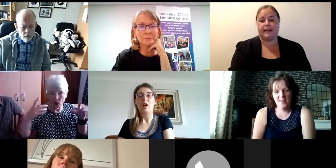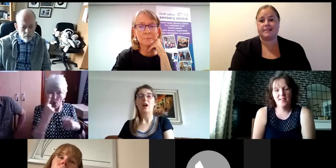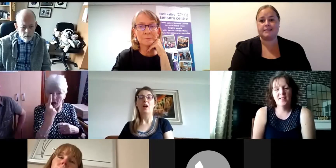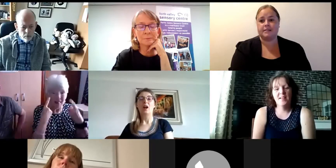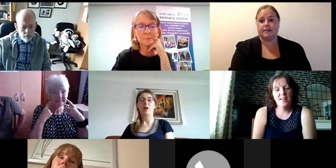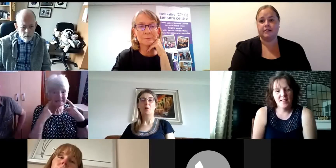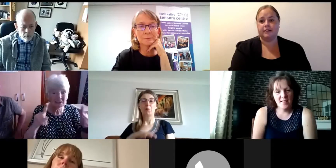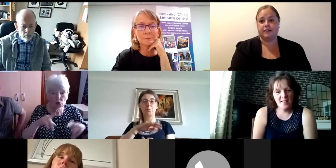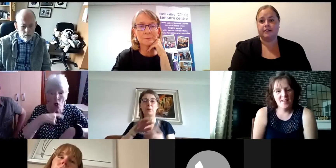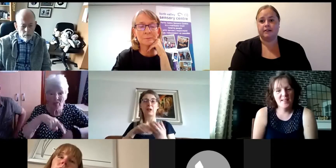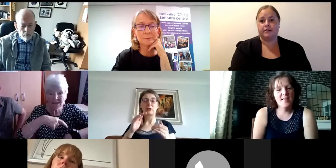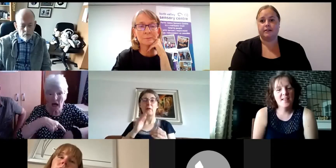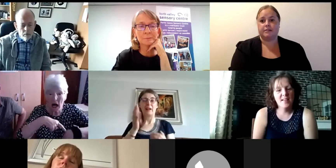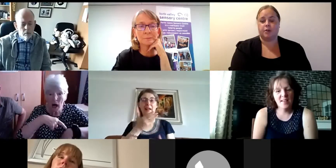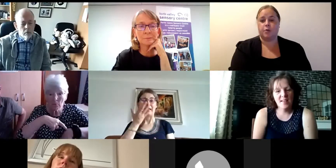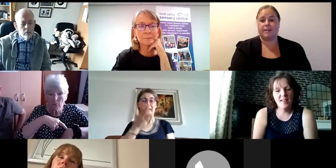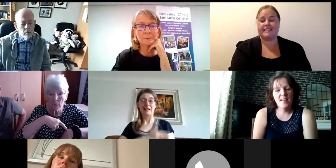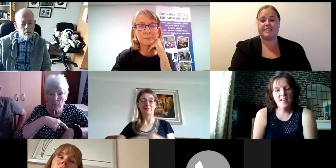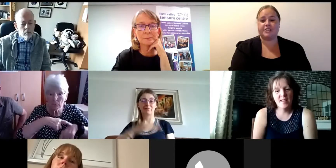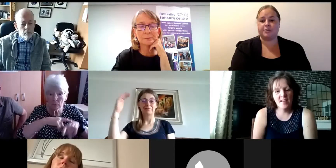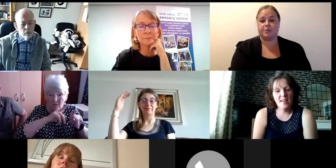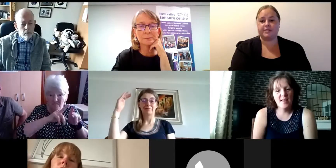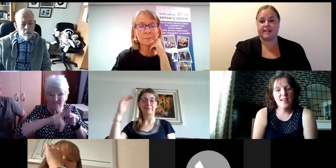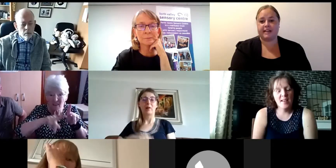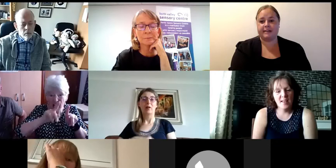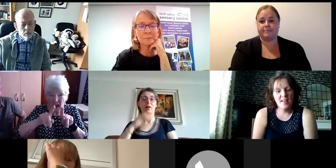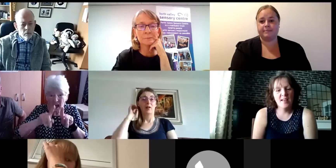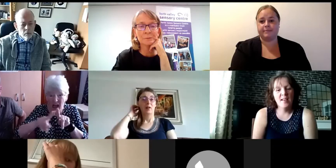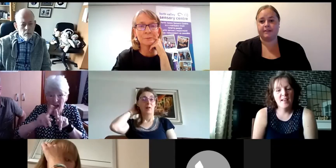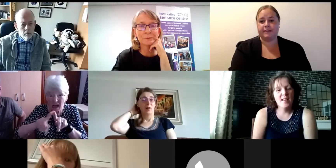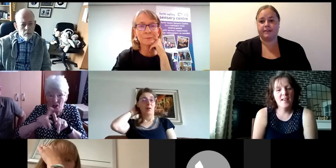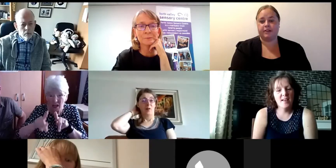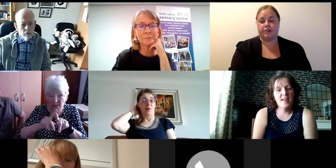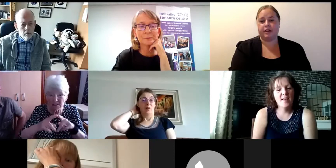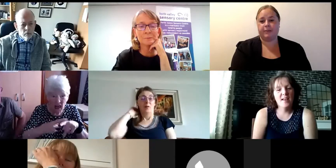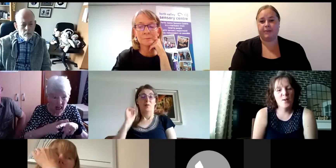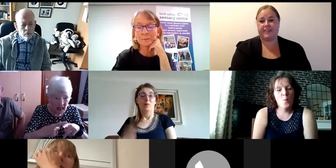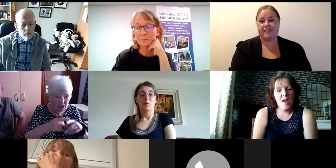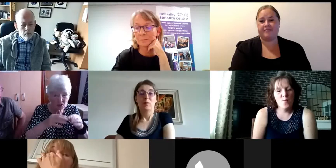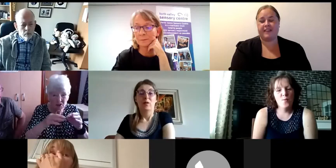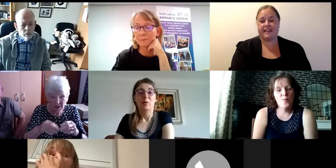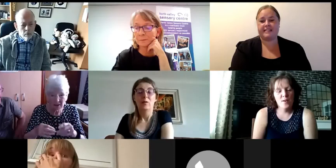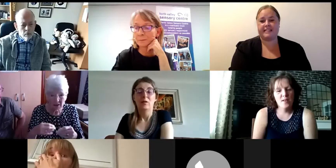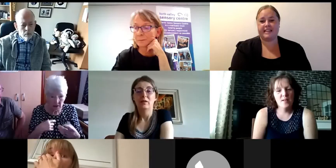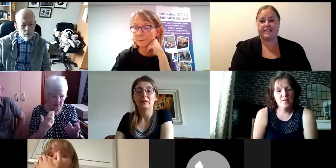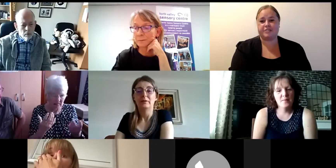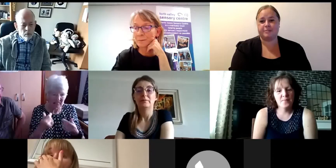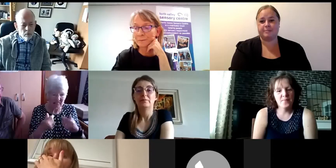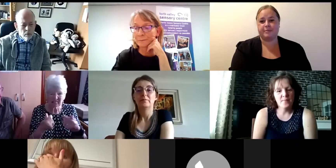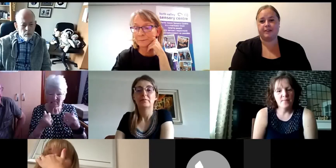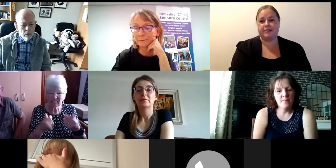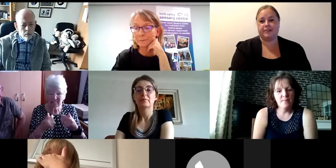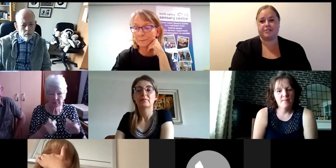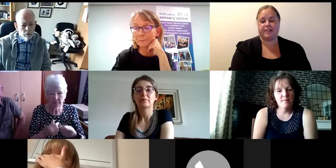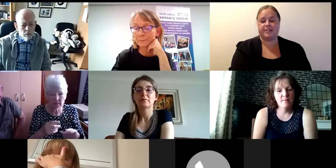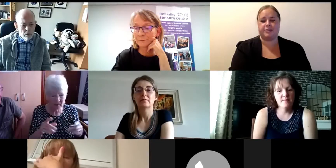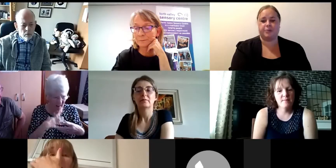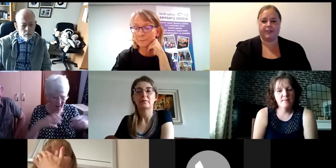One teacher all the time With that wide age group. Trying to do English and everything!